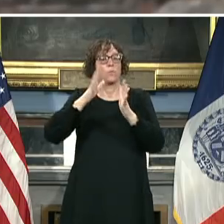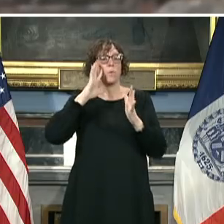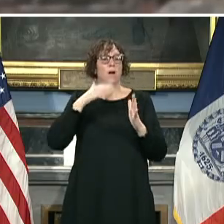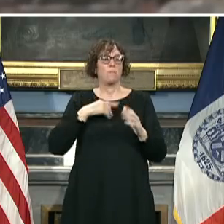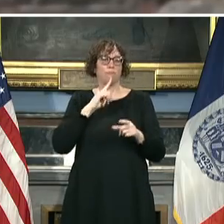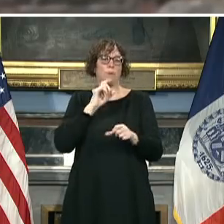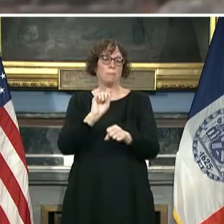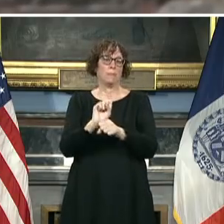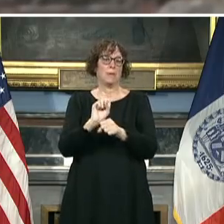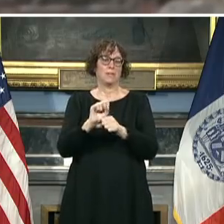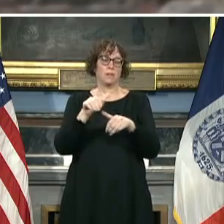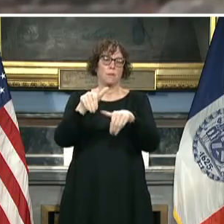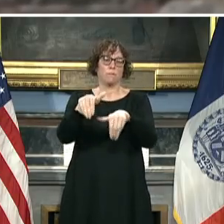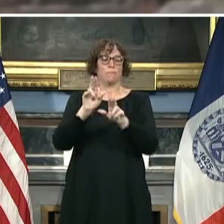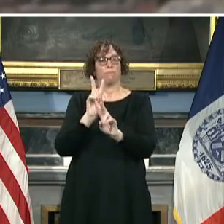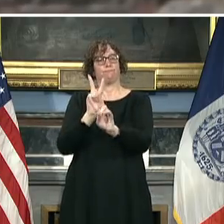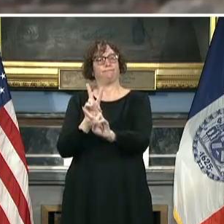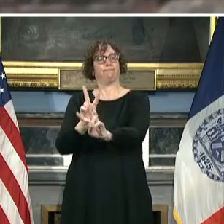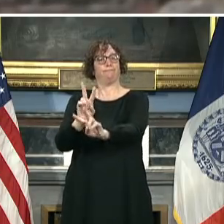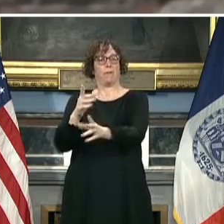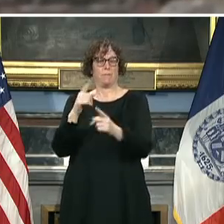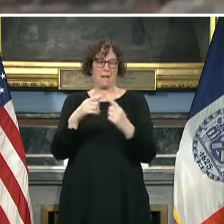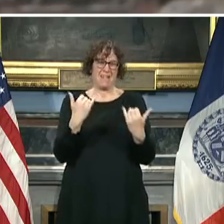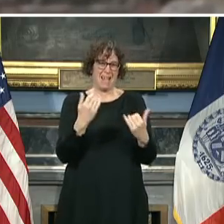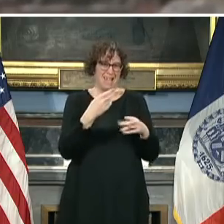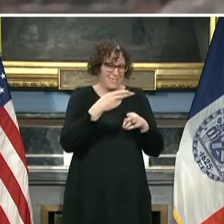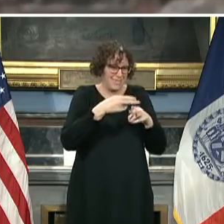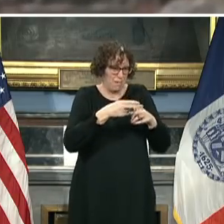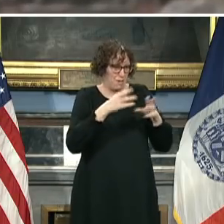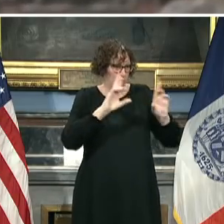JUST NOT GOING TO IGO NTODETAL.I WHEN WE HAVE SOMETHING TO SAY